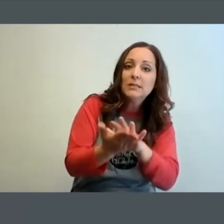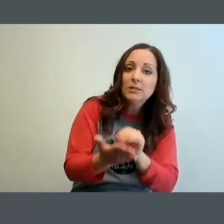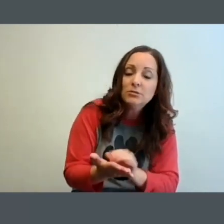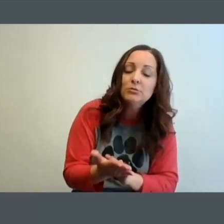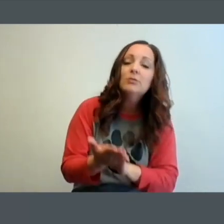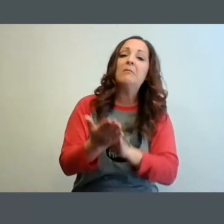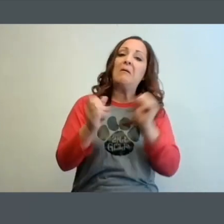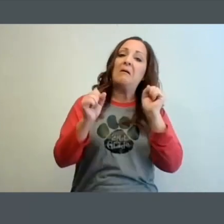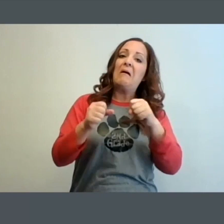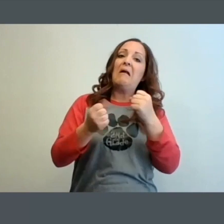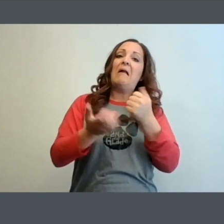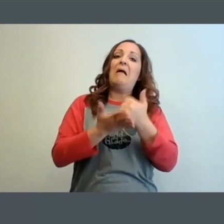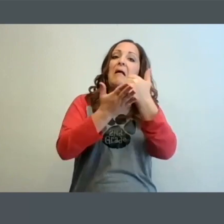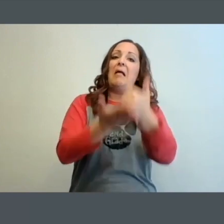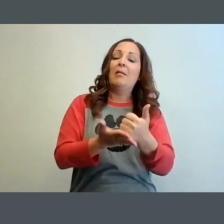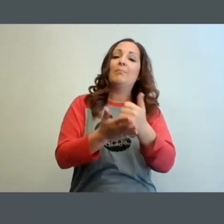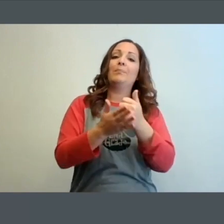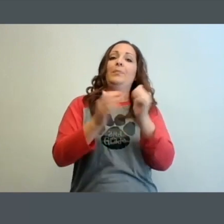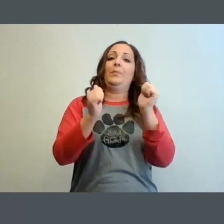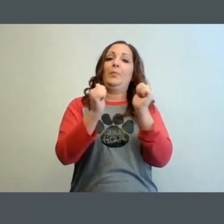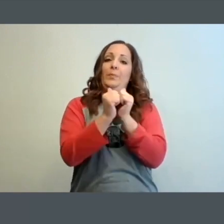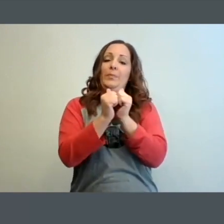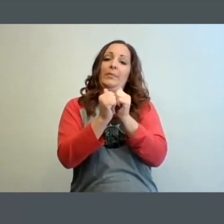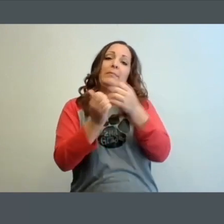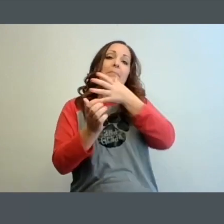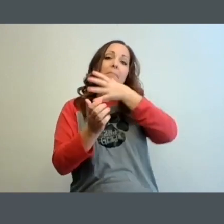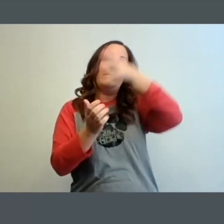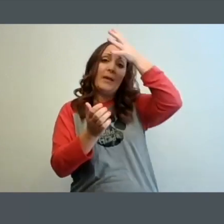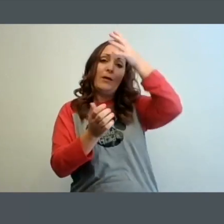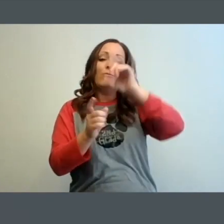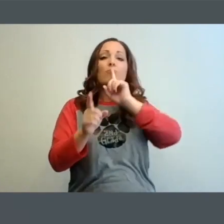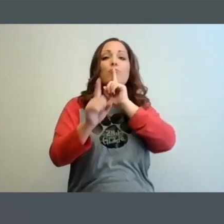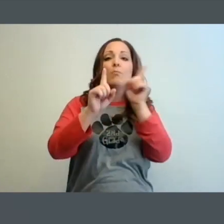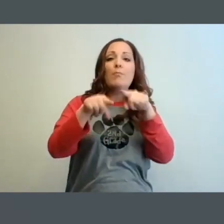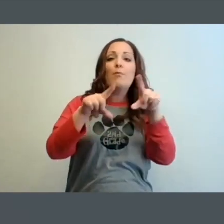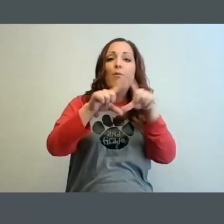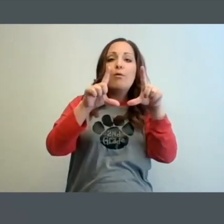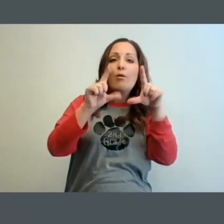you will be provided this additional valuable information,